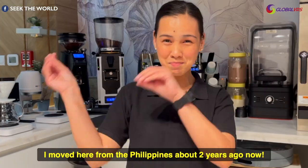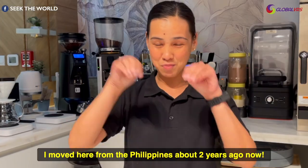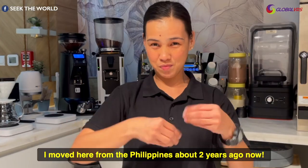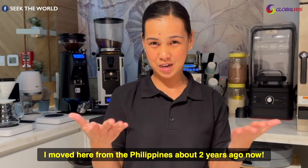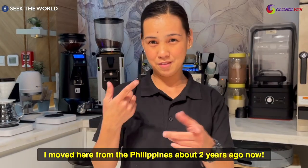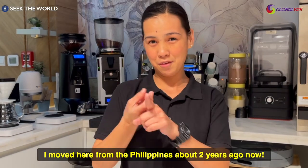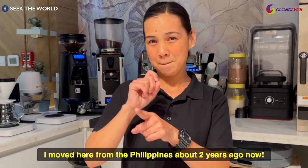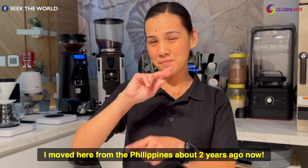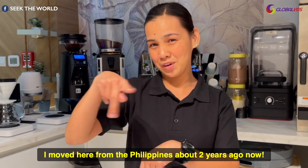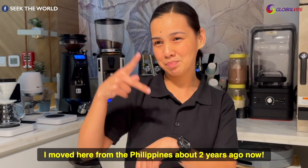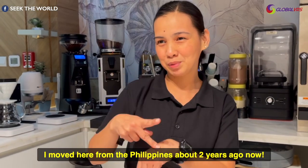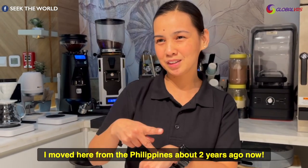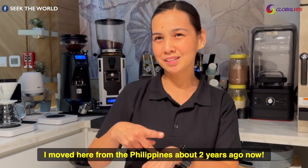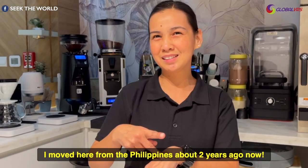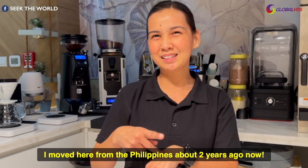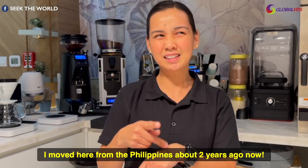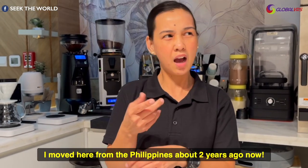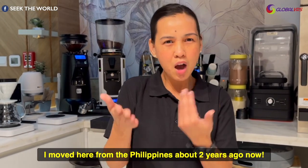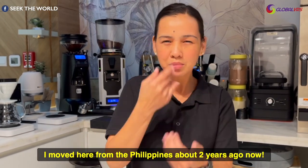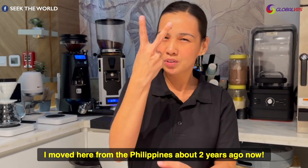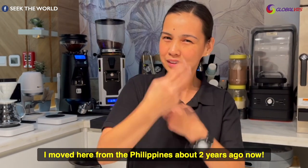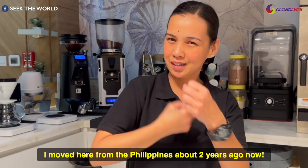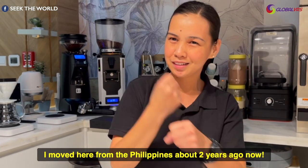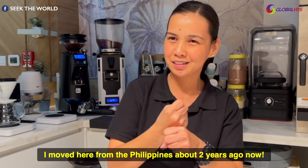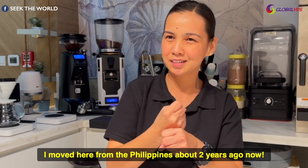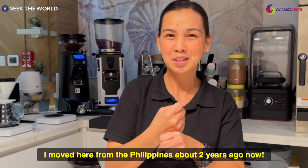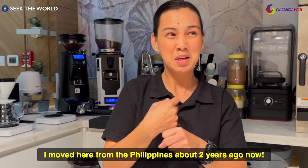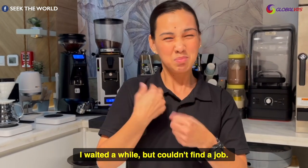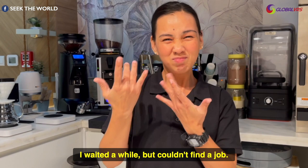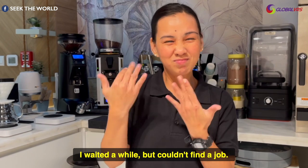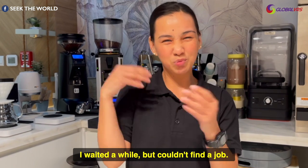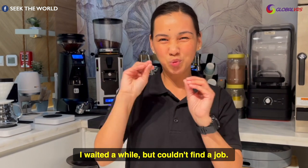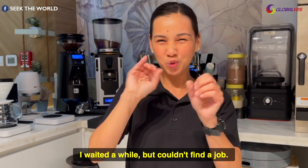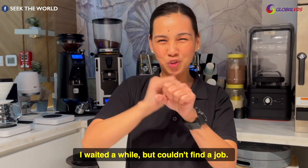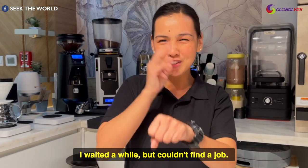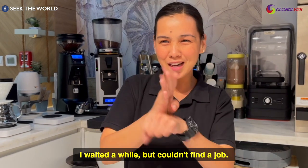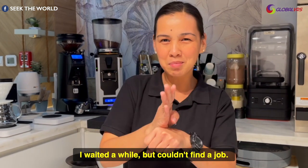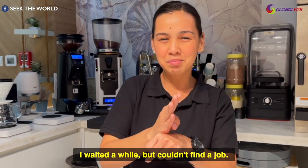I moved here from the Philippines about 2 years ago now! I waited a while, but couldn't find a job.